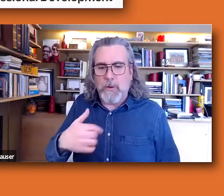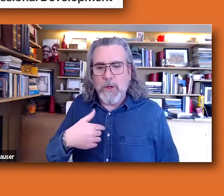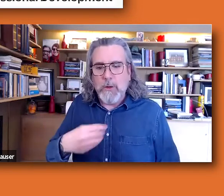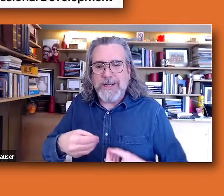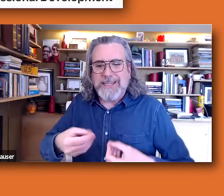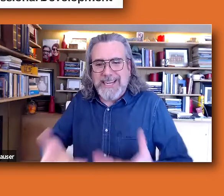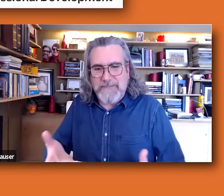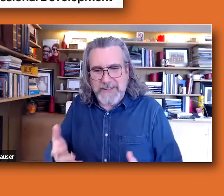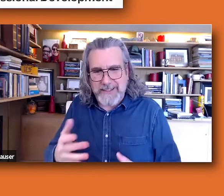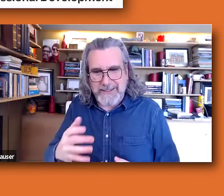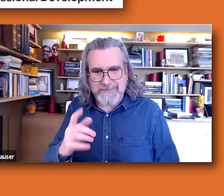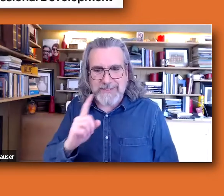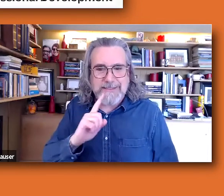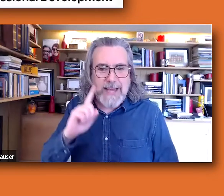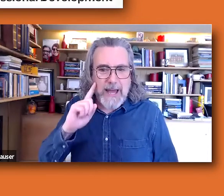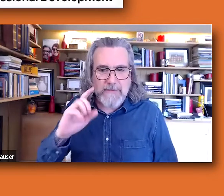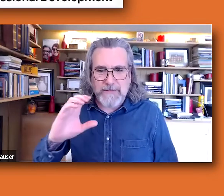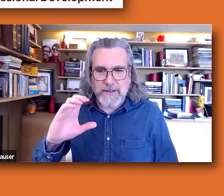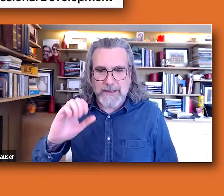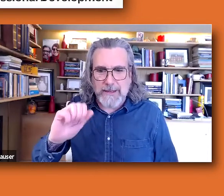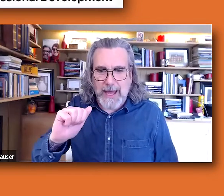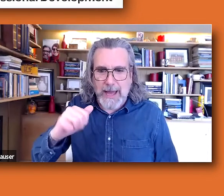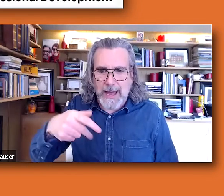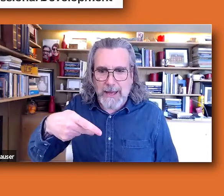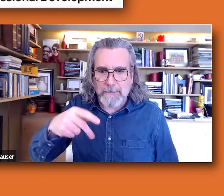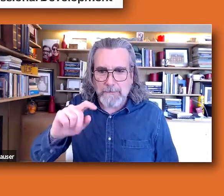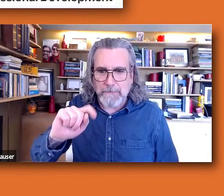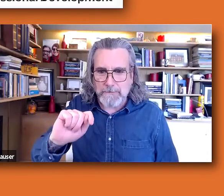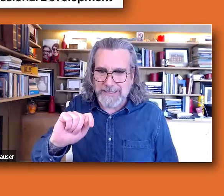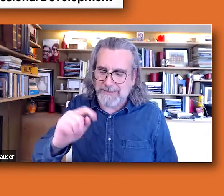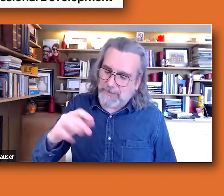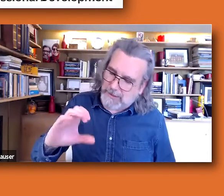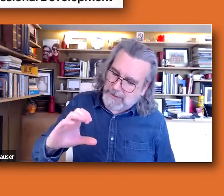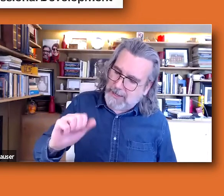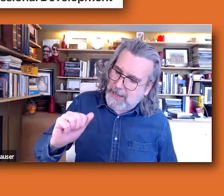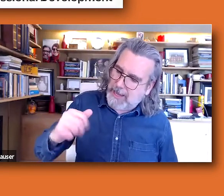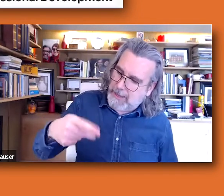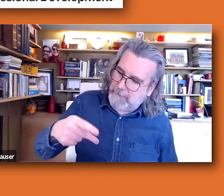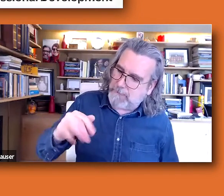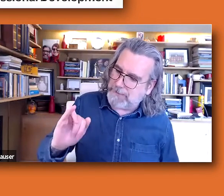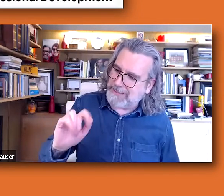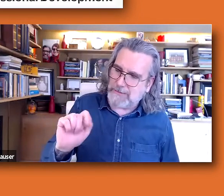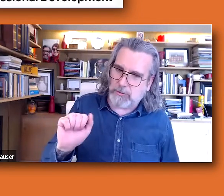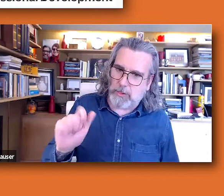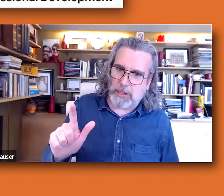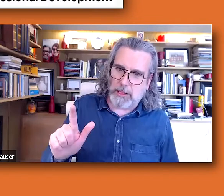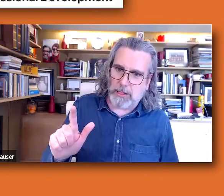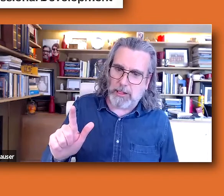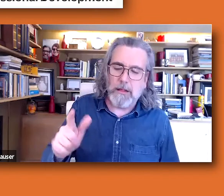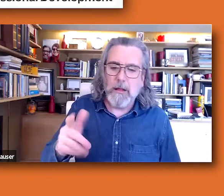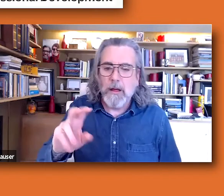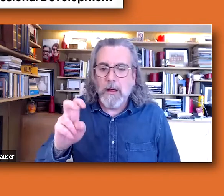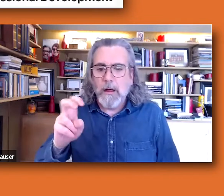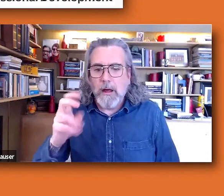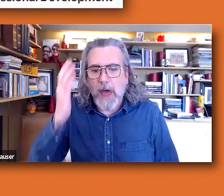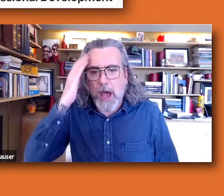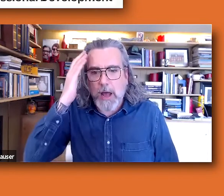and I realized that we needed to give that Deaf Capital,